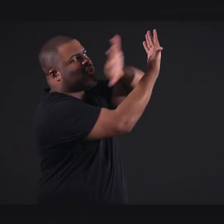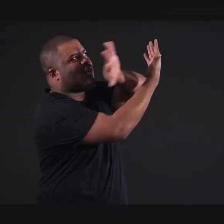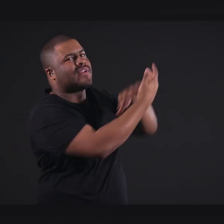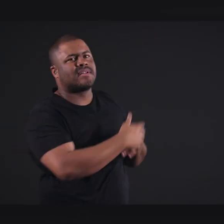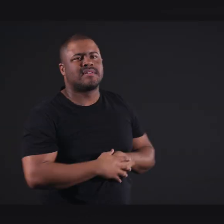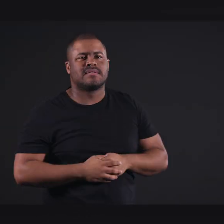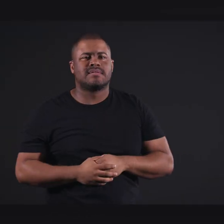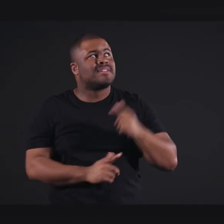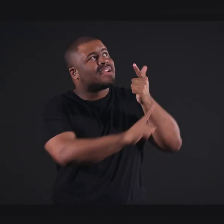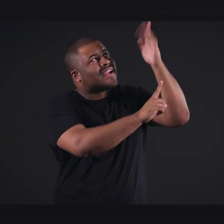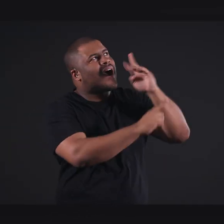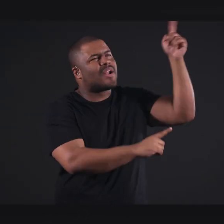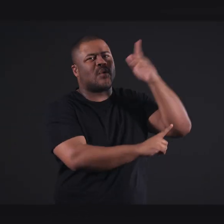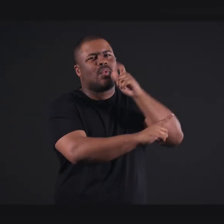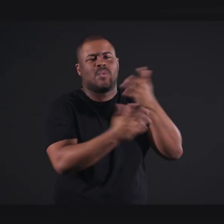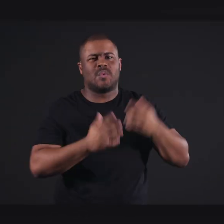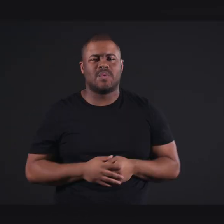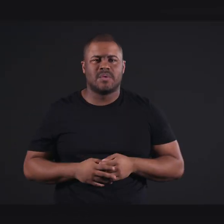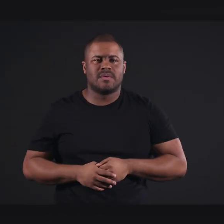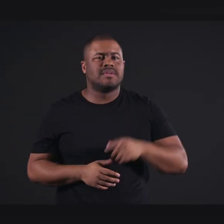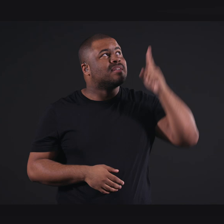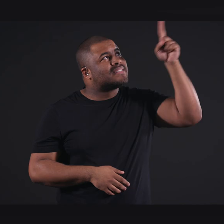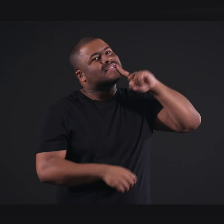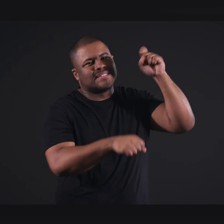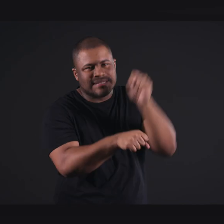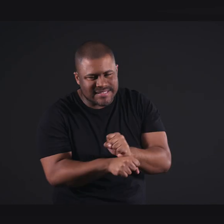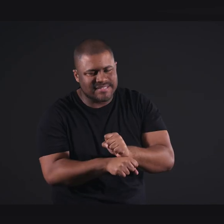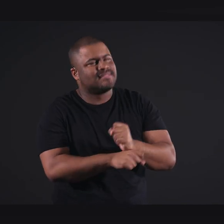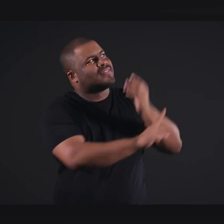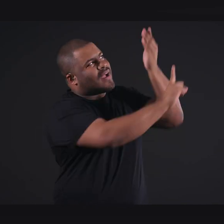Who is God? God is I Am.